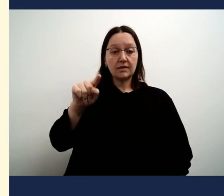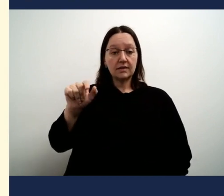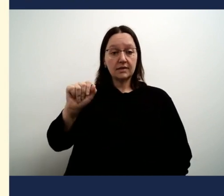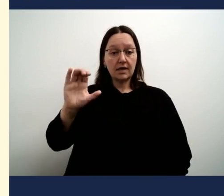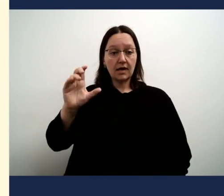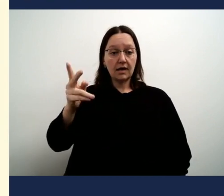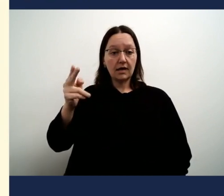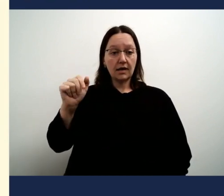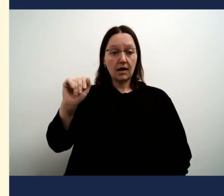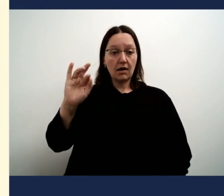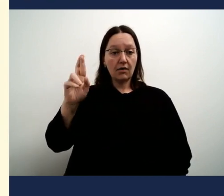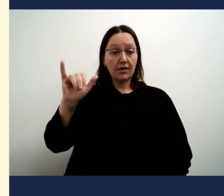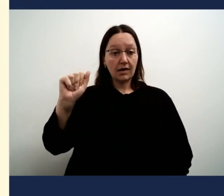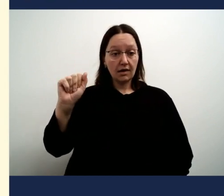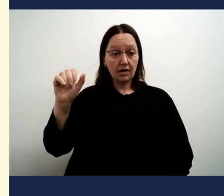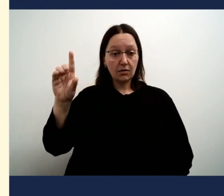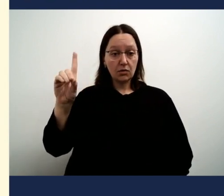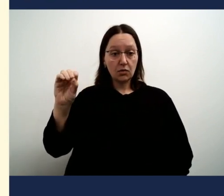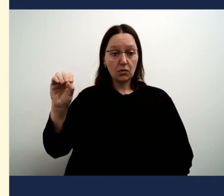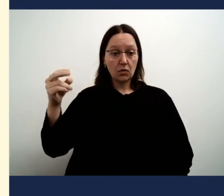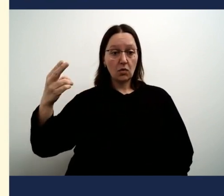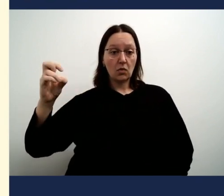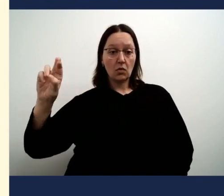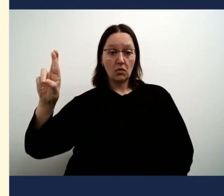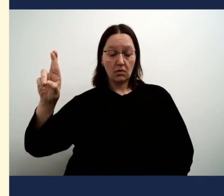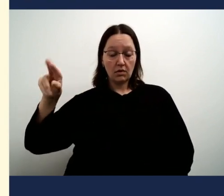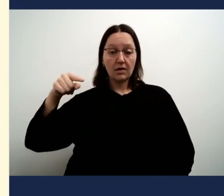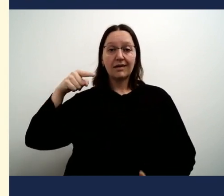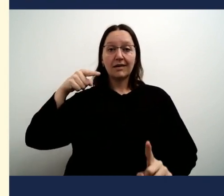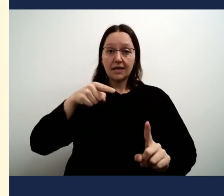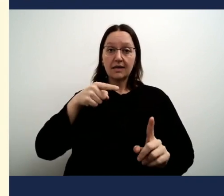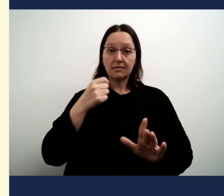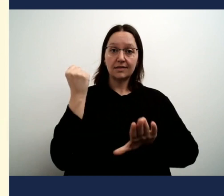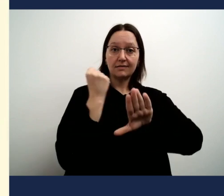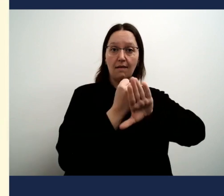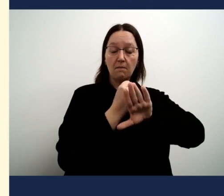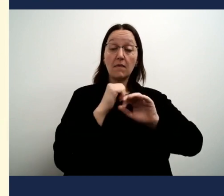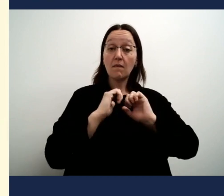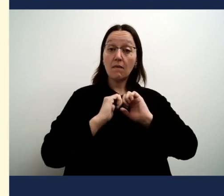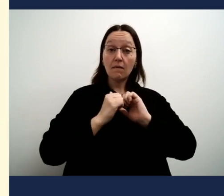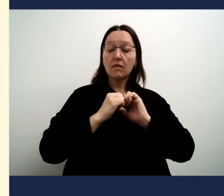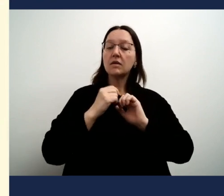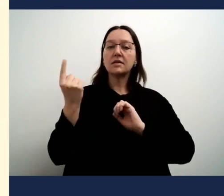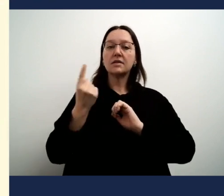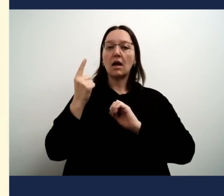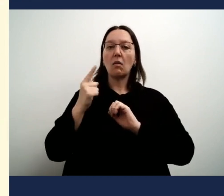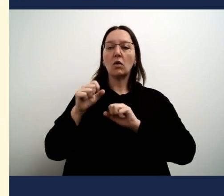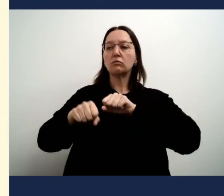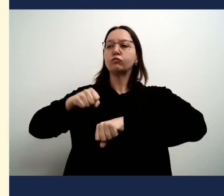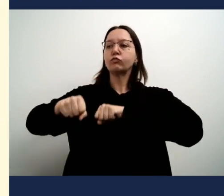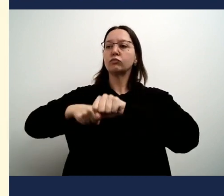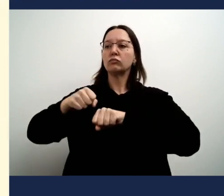on average even before October 7th, '40% of Muslim college students were experiencing